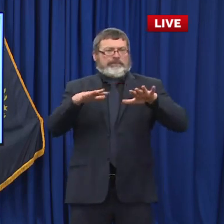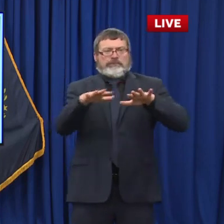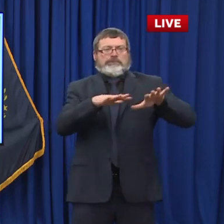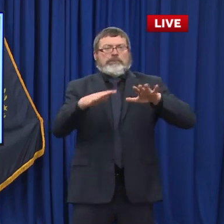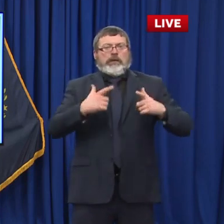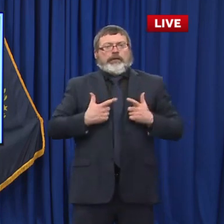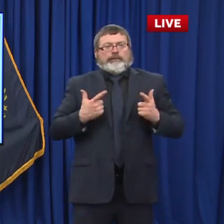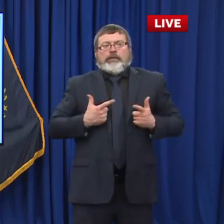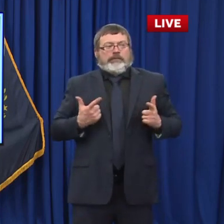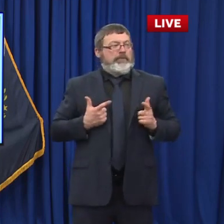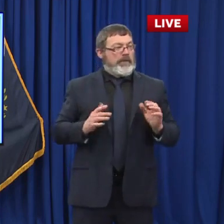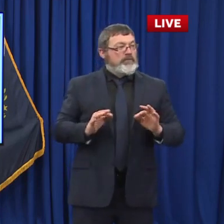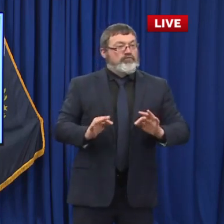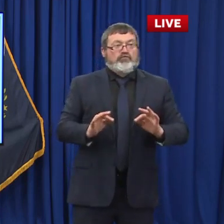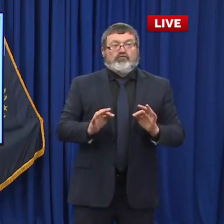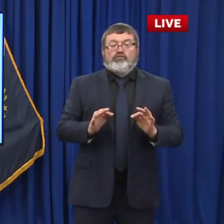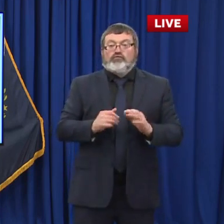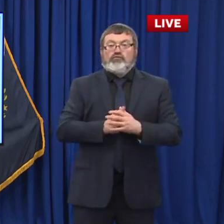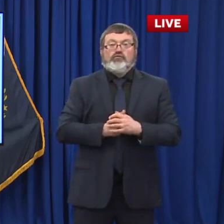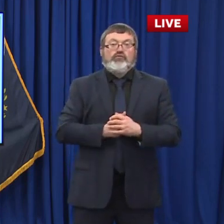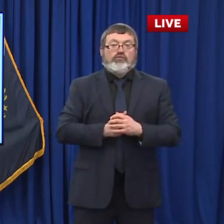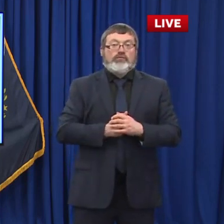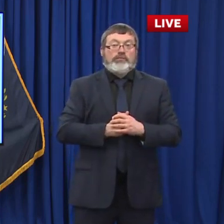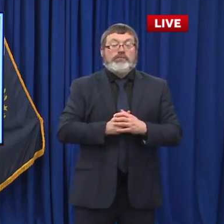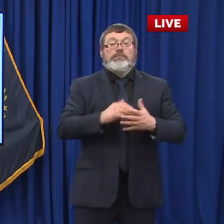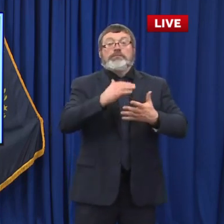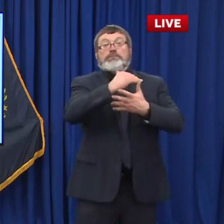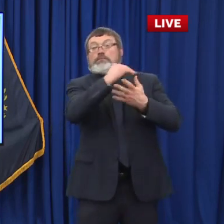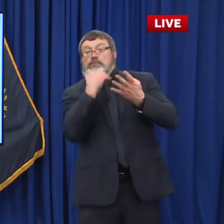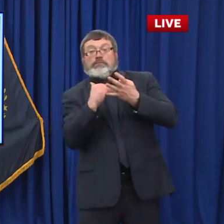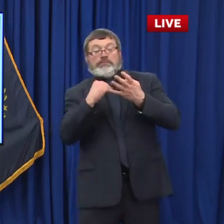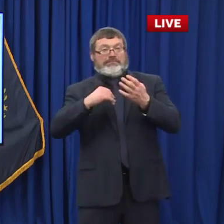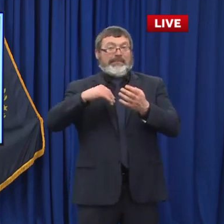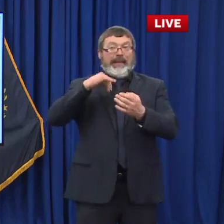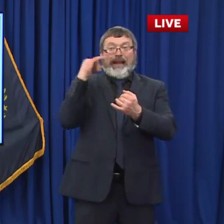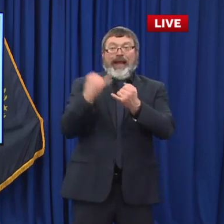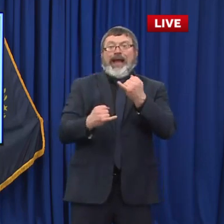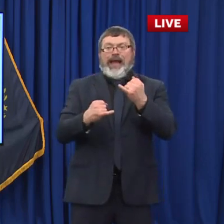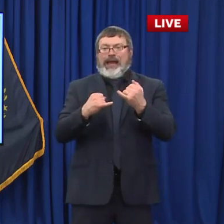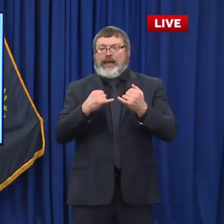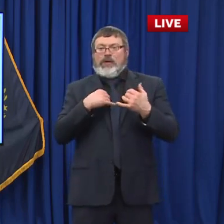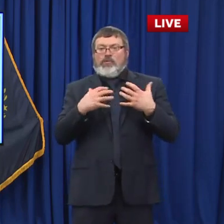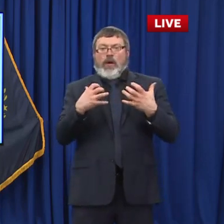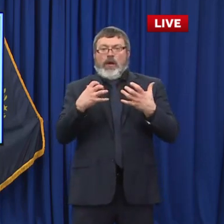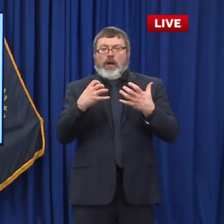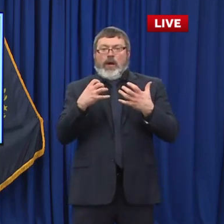BEEN HARD-HIT. THAT IS ALL VERY POSITIVE.